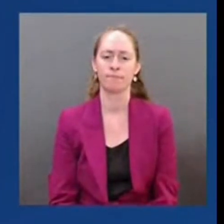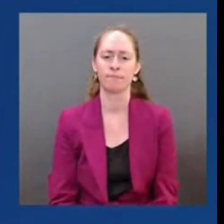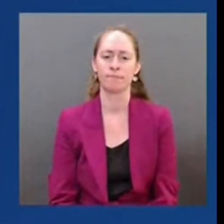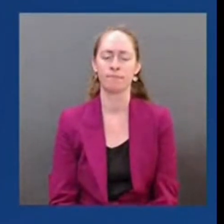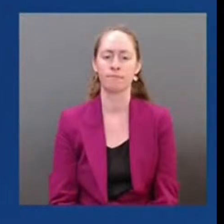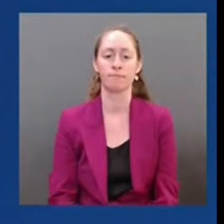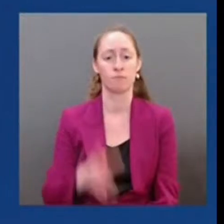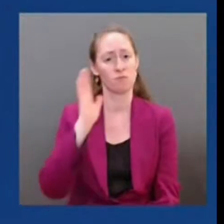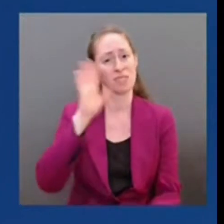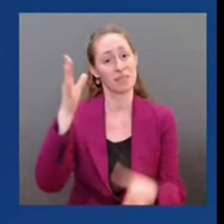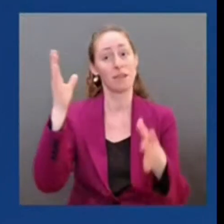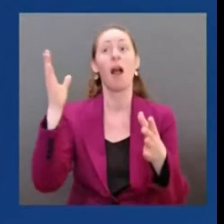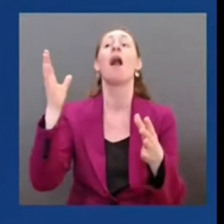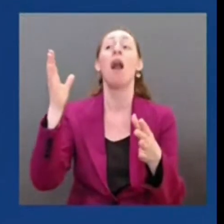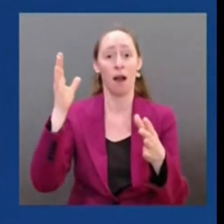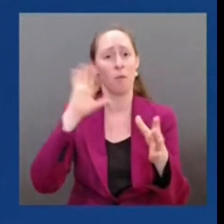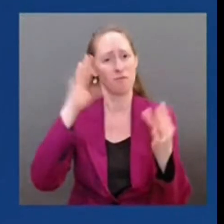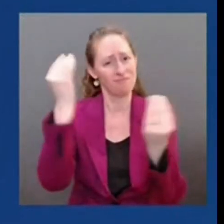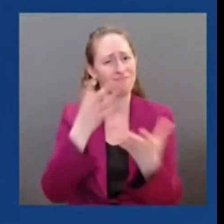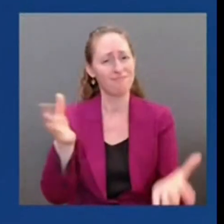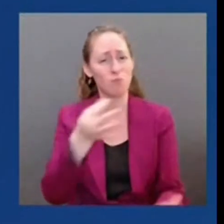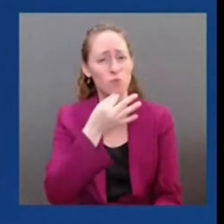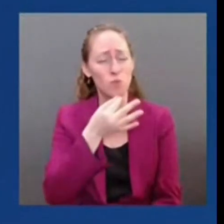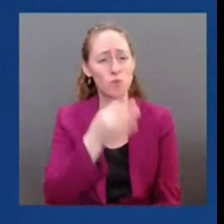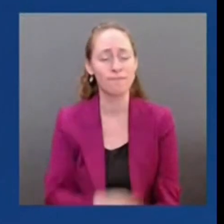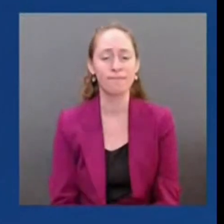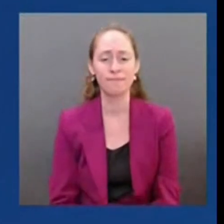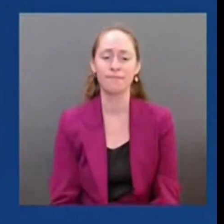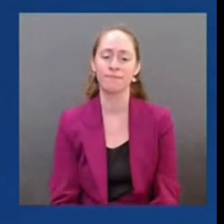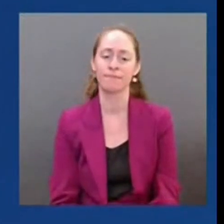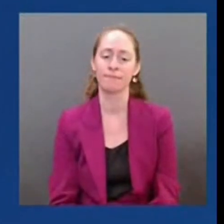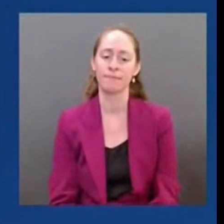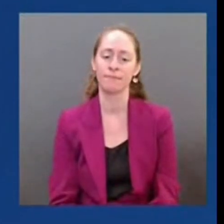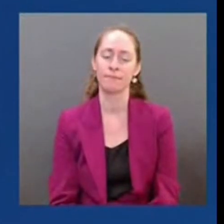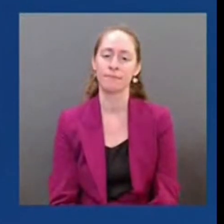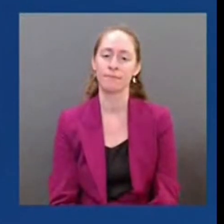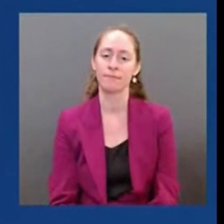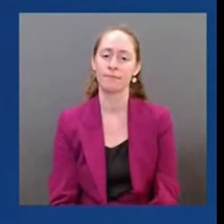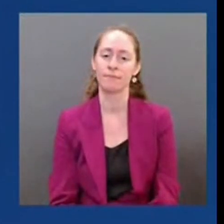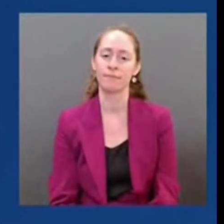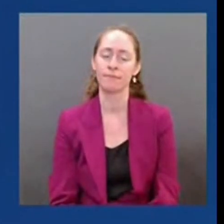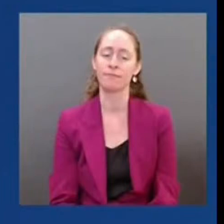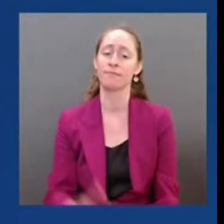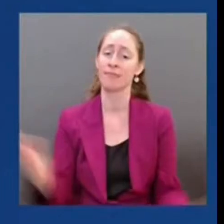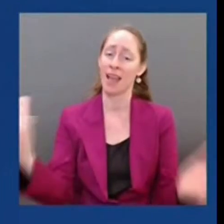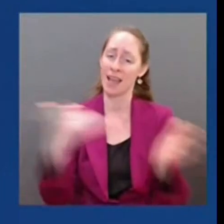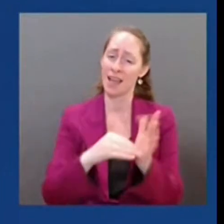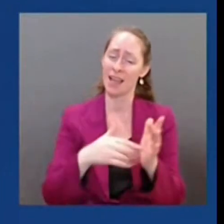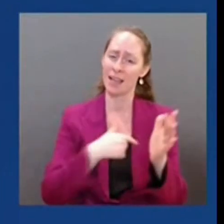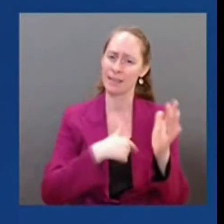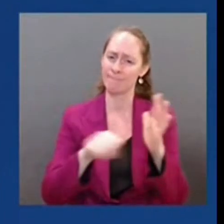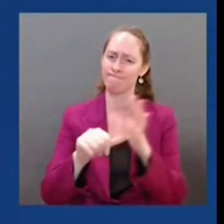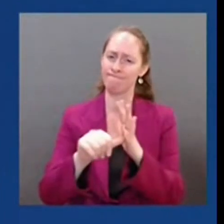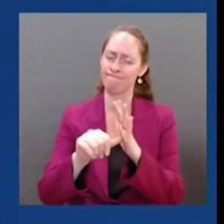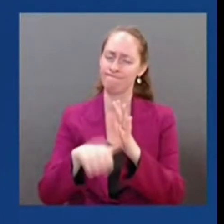AND THEY WILL MAKE A DETERMINATION AS SOON AS THEY ARE ABLE. AND SO, SO, THAT IS REALLY